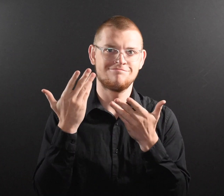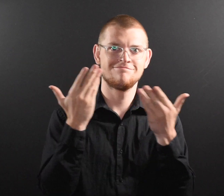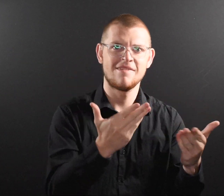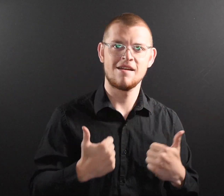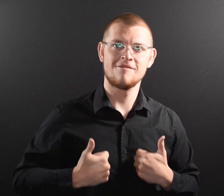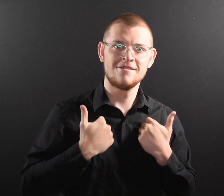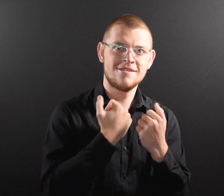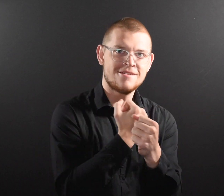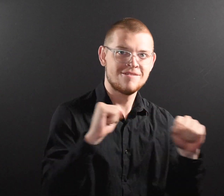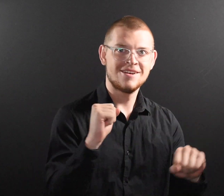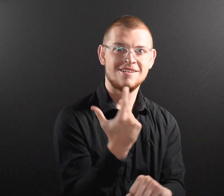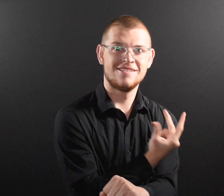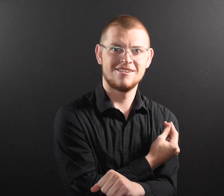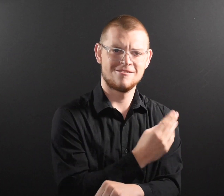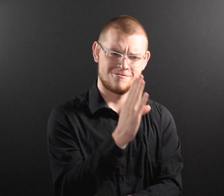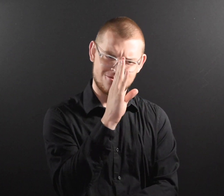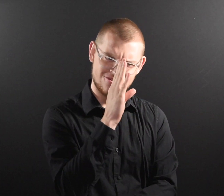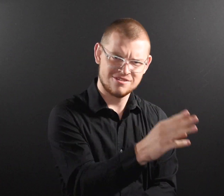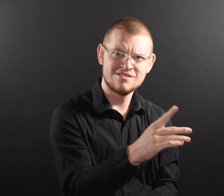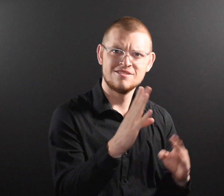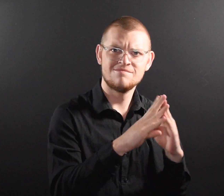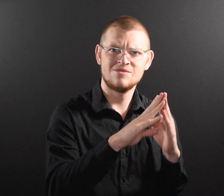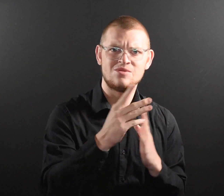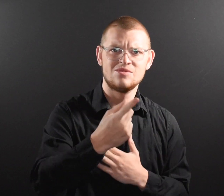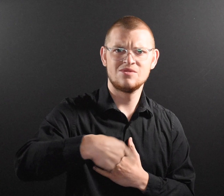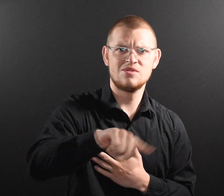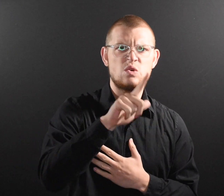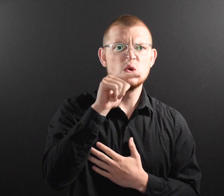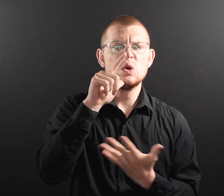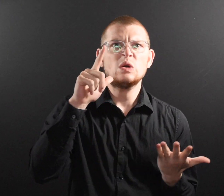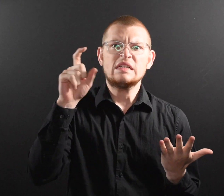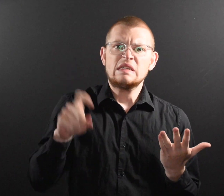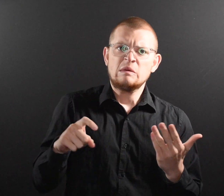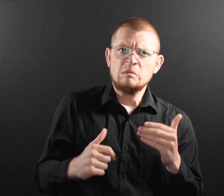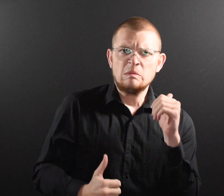and will bring life-saving vaccine directly to communities that need them the most.”